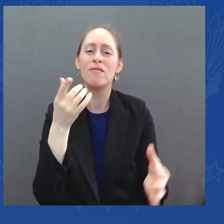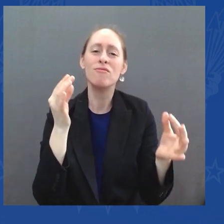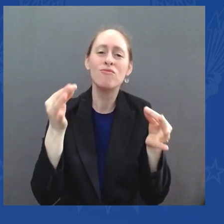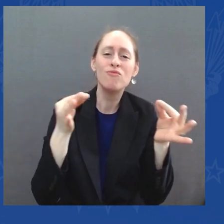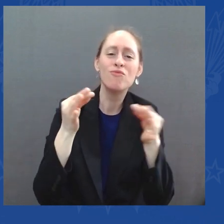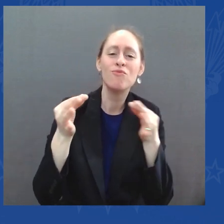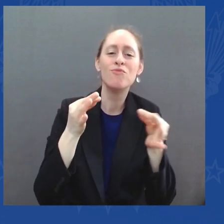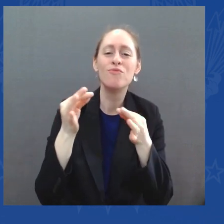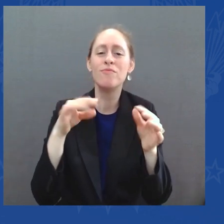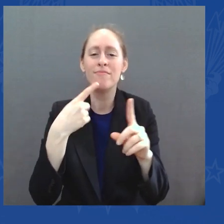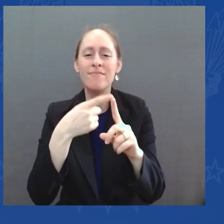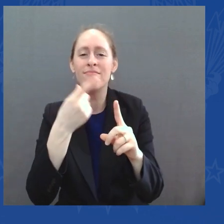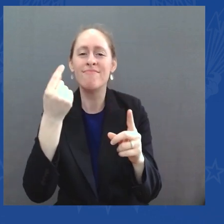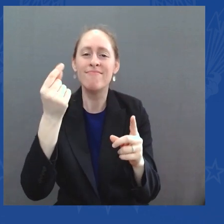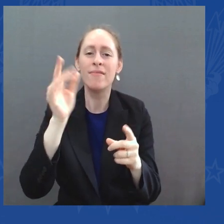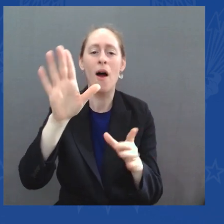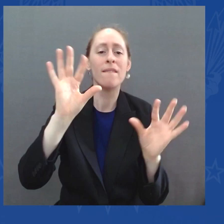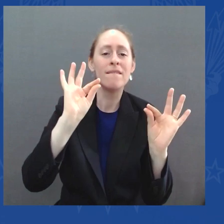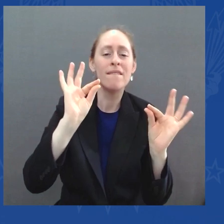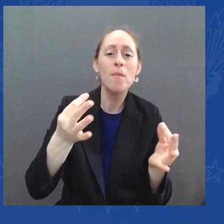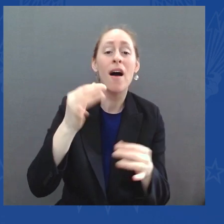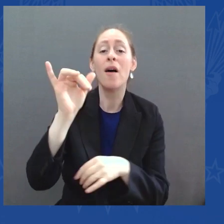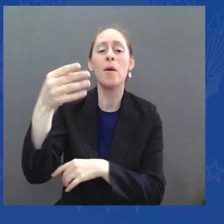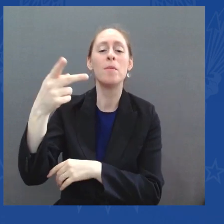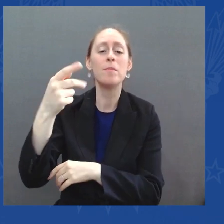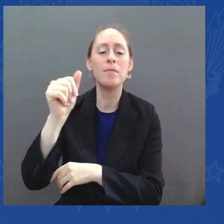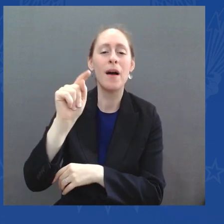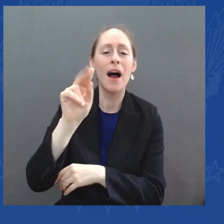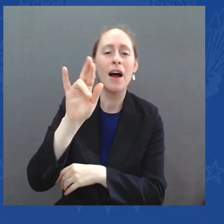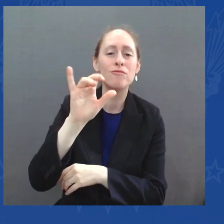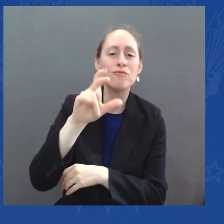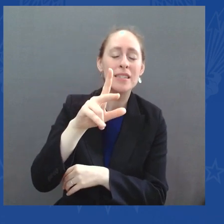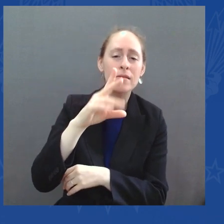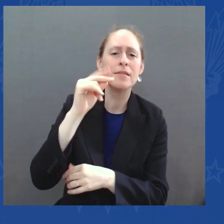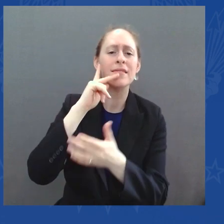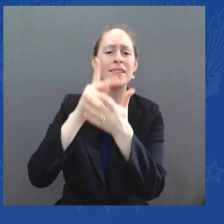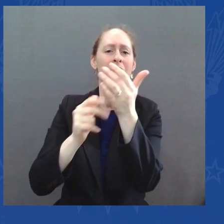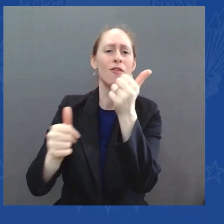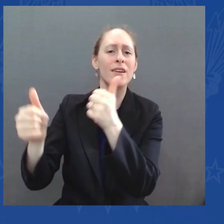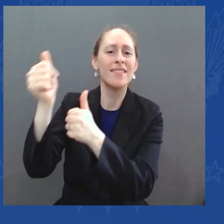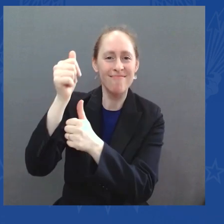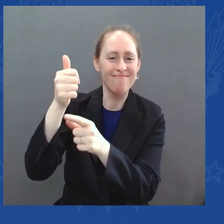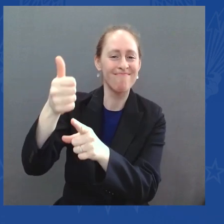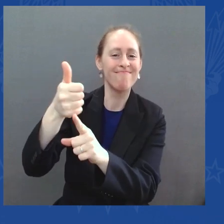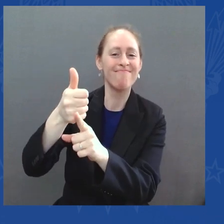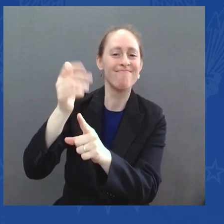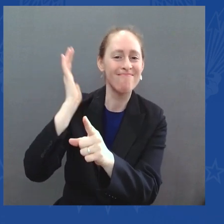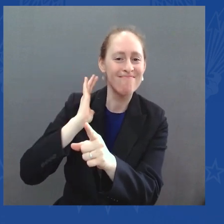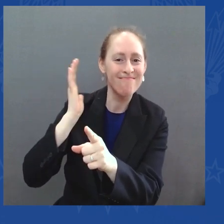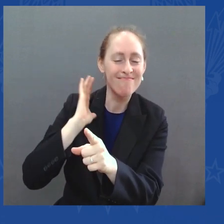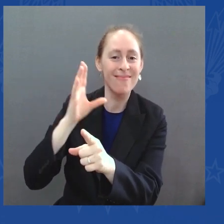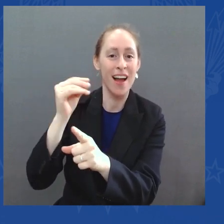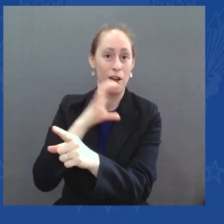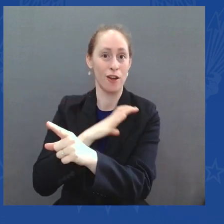Secretary of the Army as well as a former congressman. And the boy stays in shape, man. Huh? Look at him. I tell you --